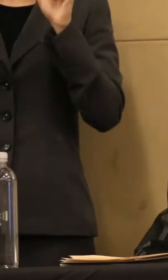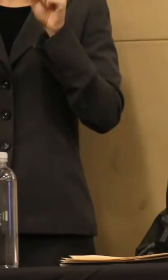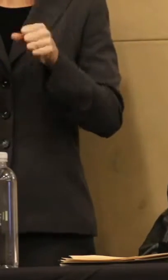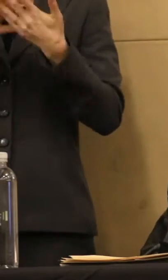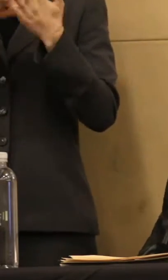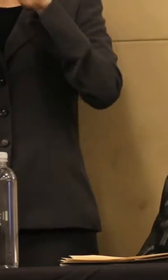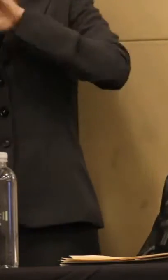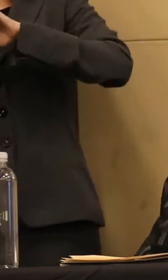apprenticeships.